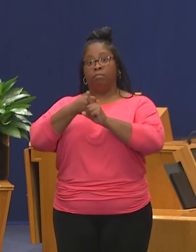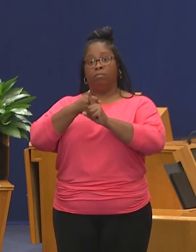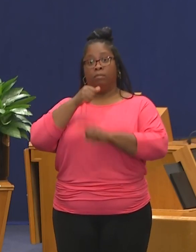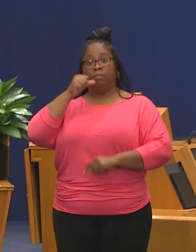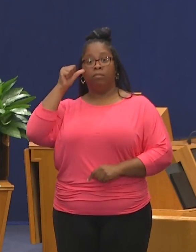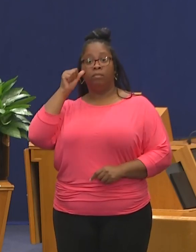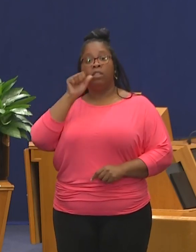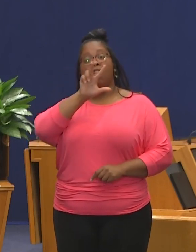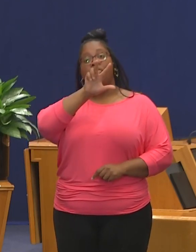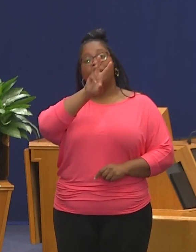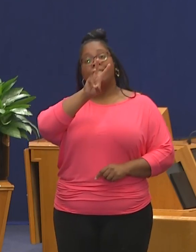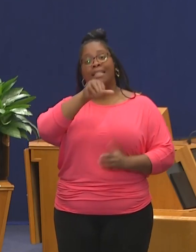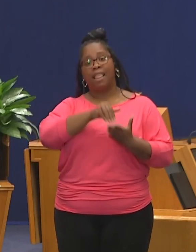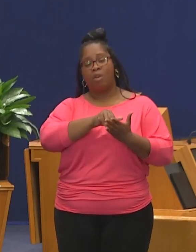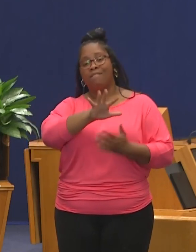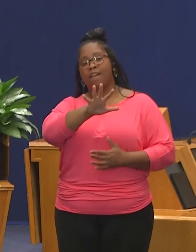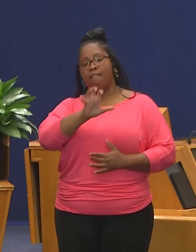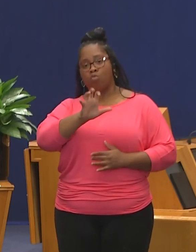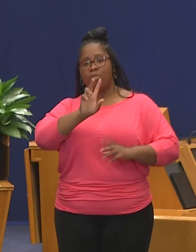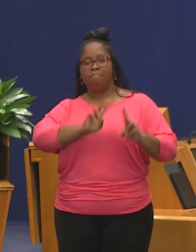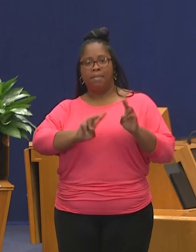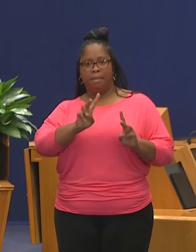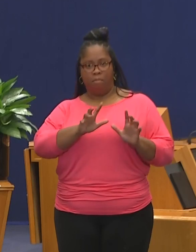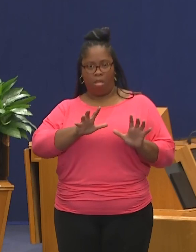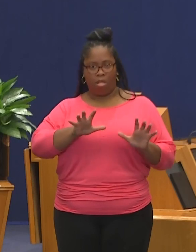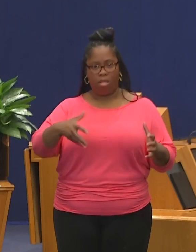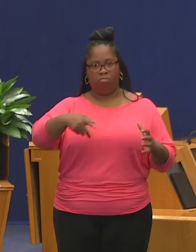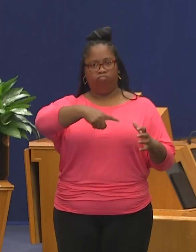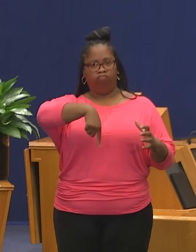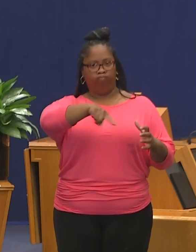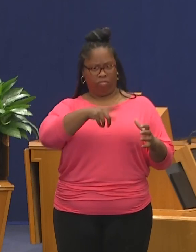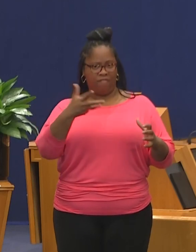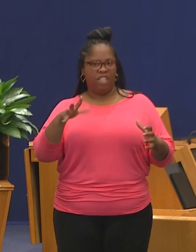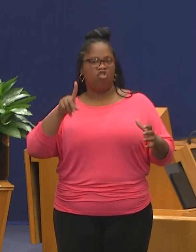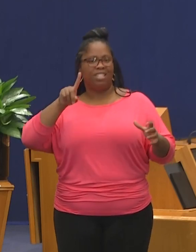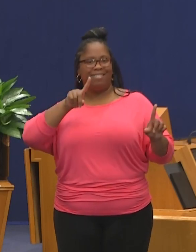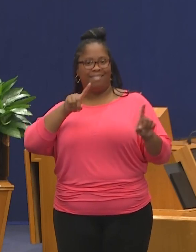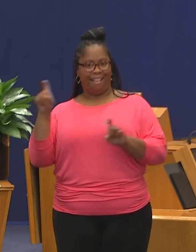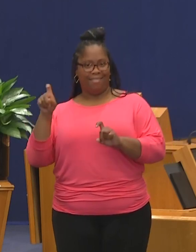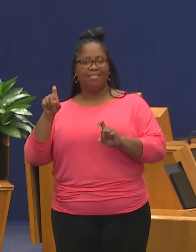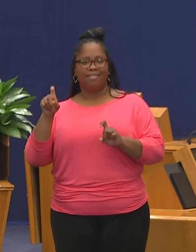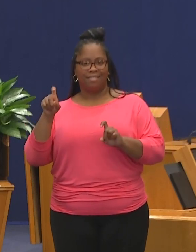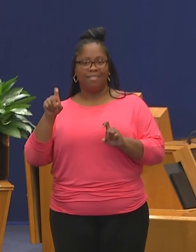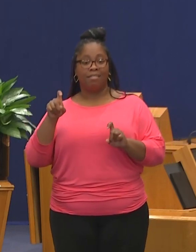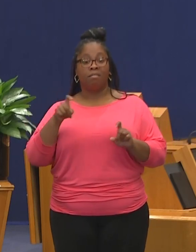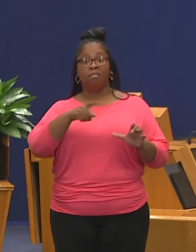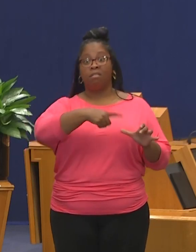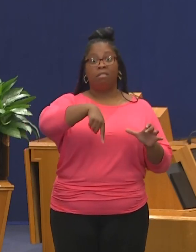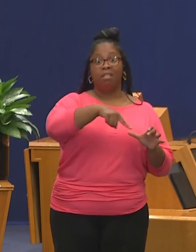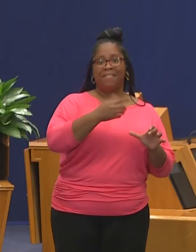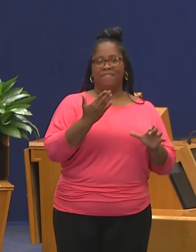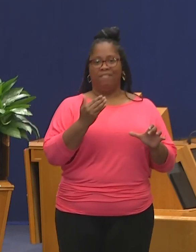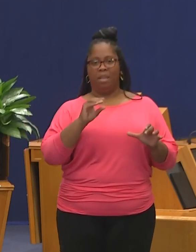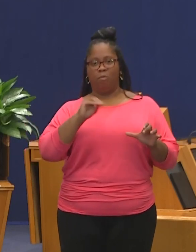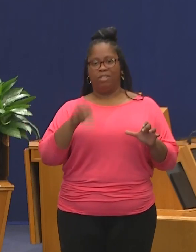AS OF YESTERDAY, 36,500 PEOPLE